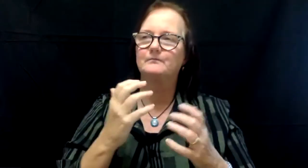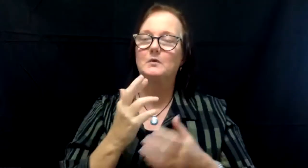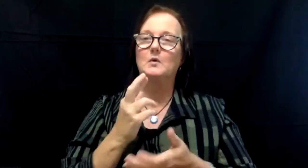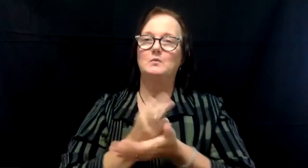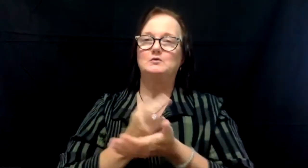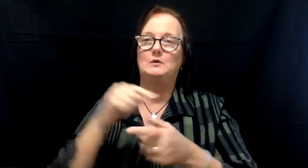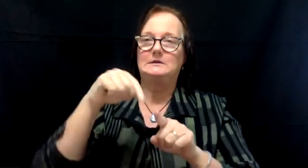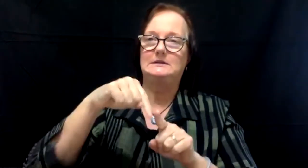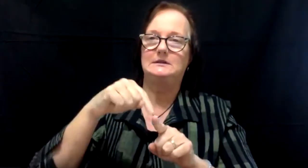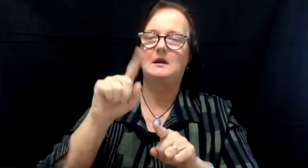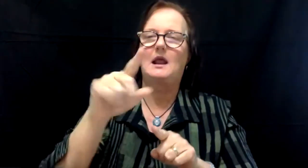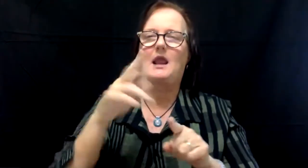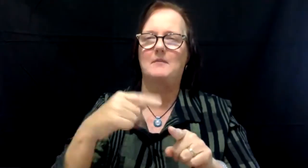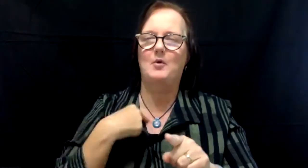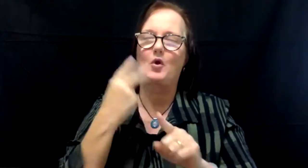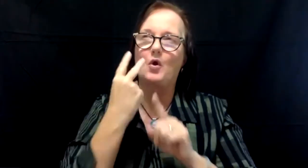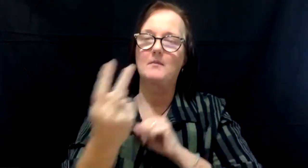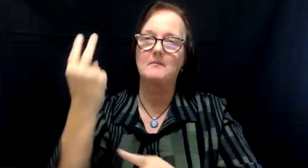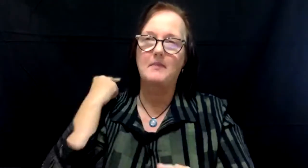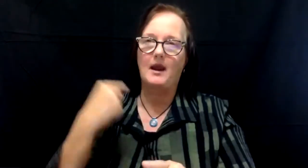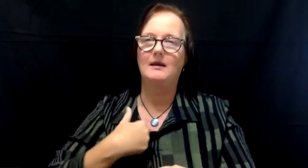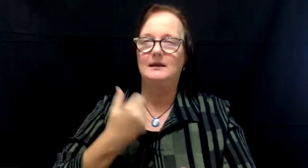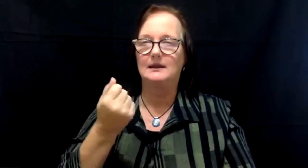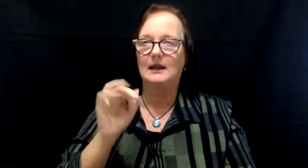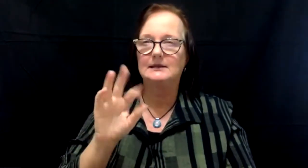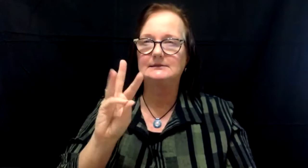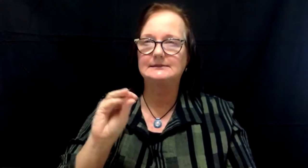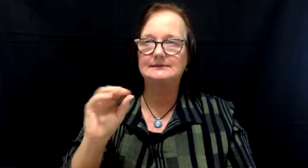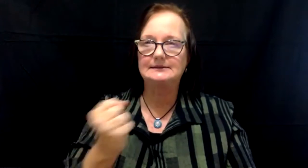Specifically, it's about resources... first, let's look back to the 1960s.